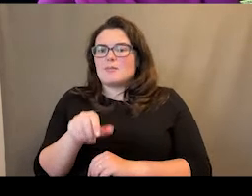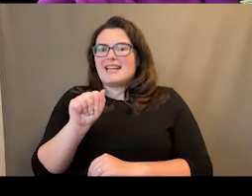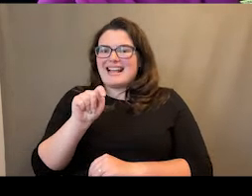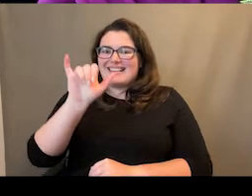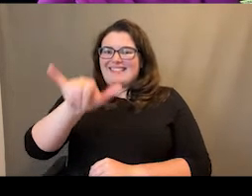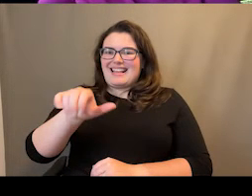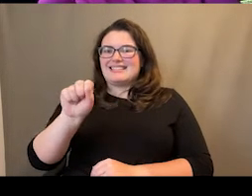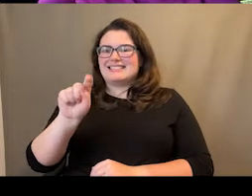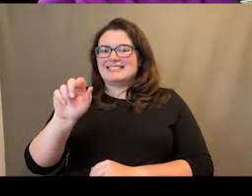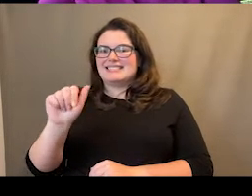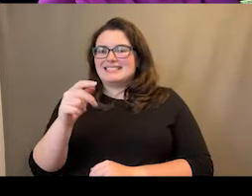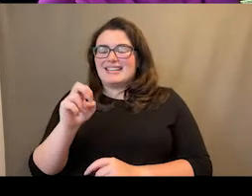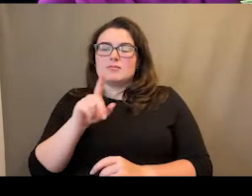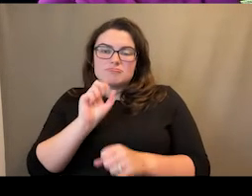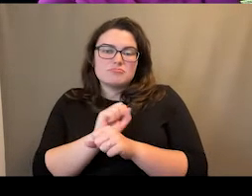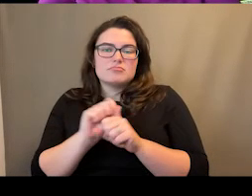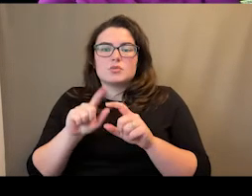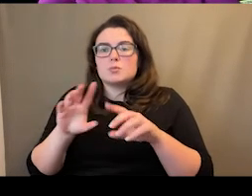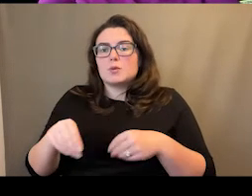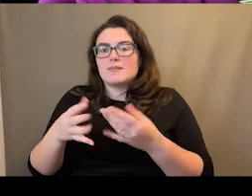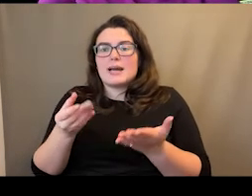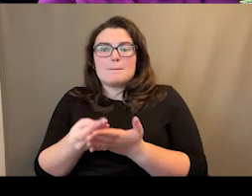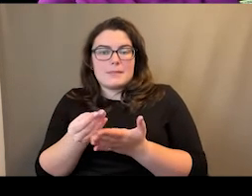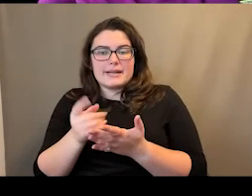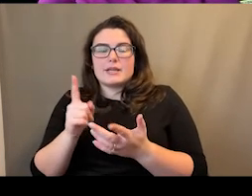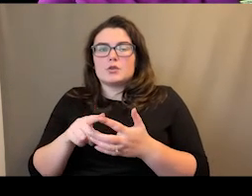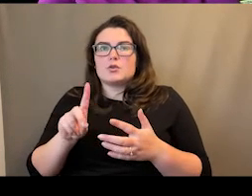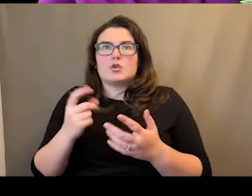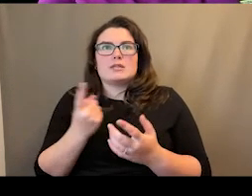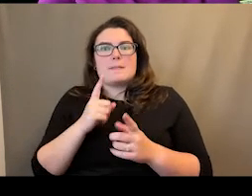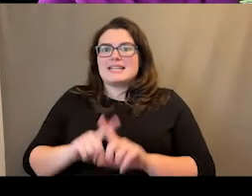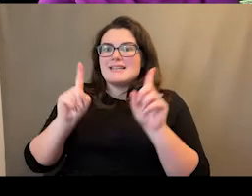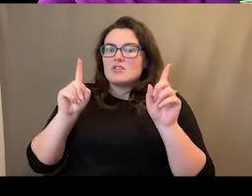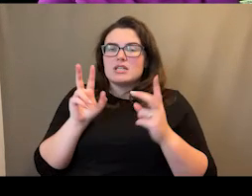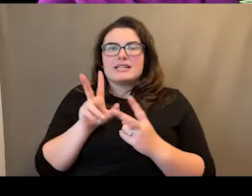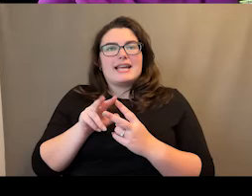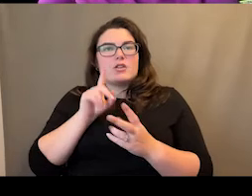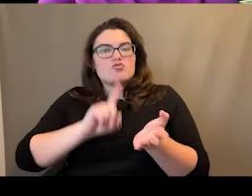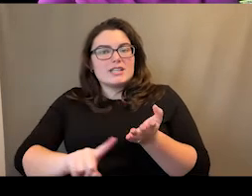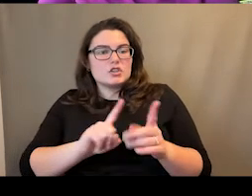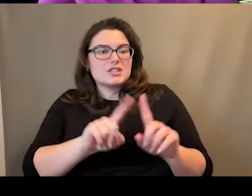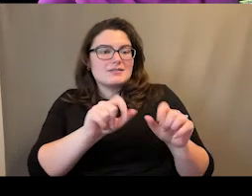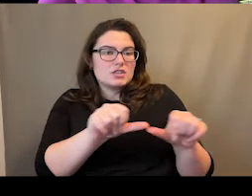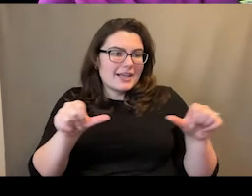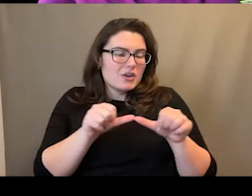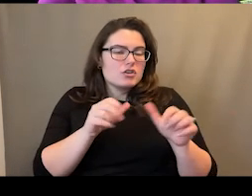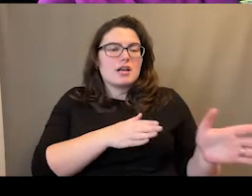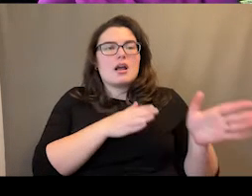It really is to provide funds to do something different. Either to research a different area, to learn something different,